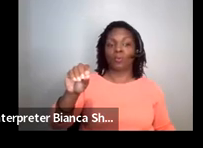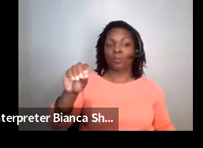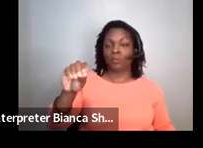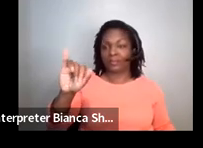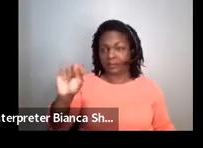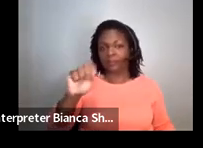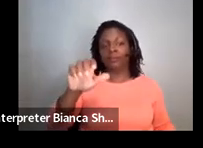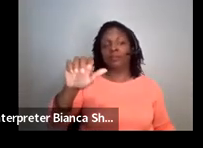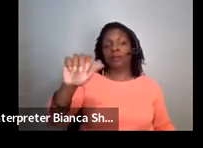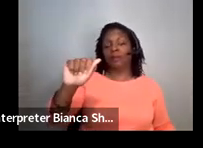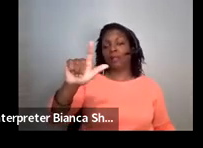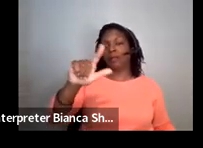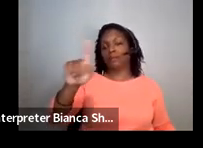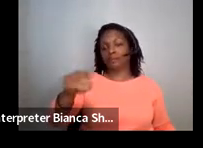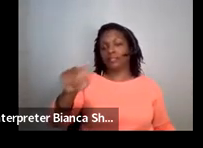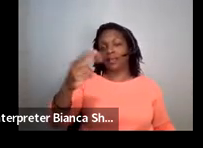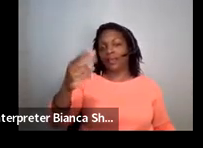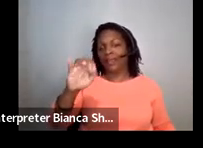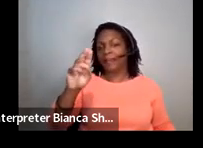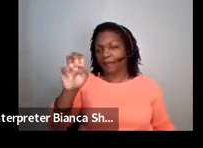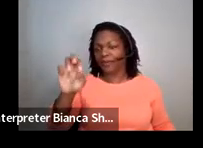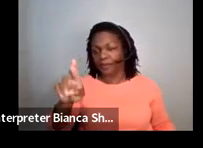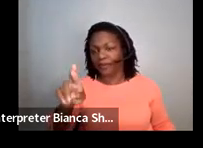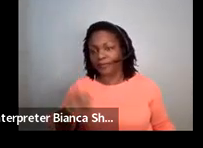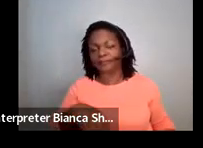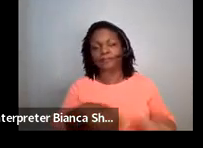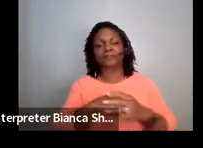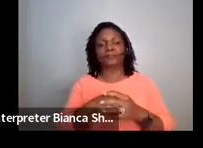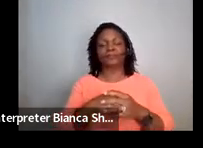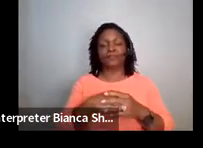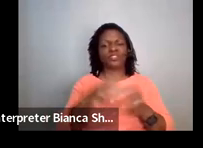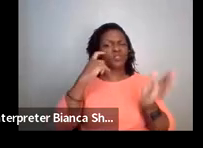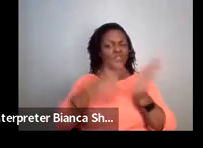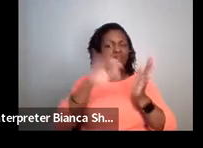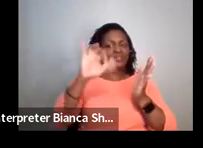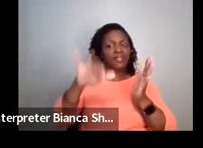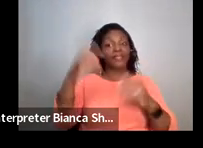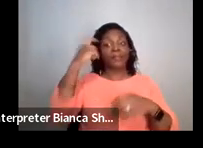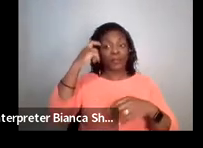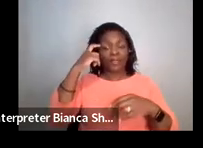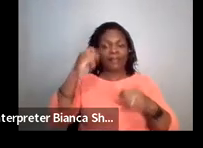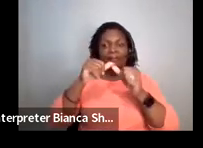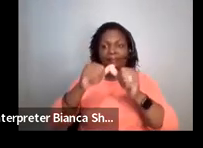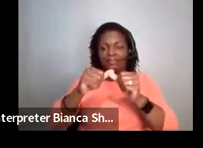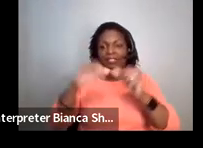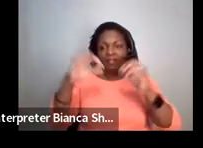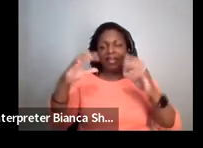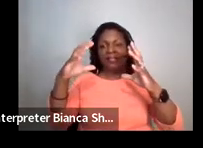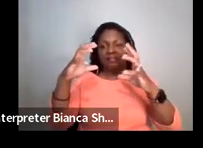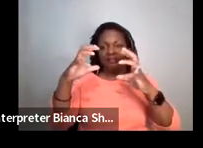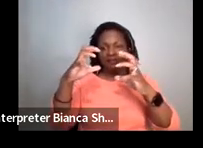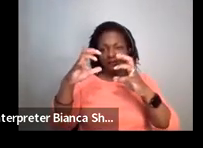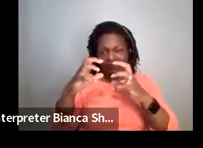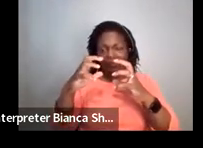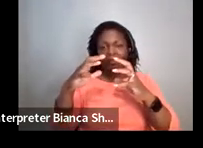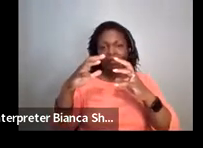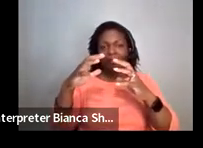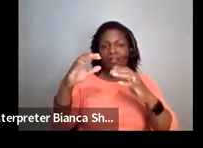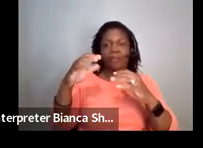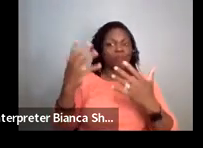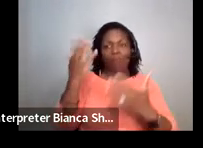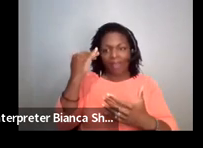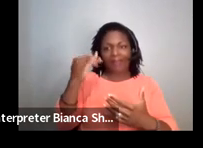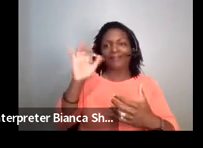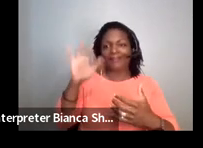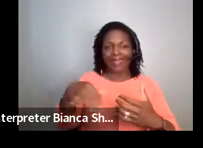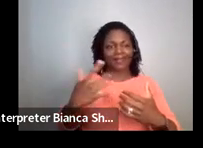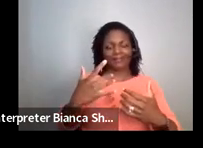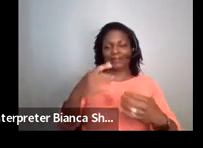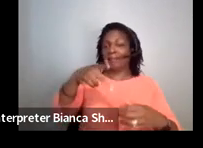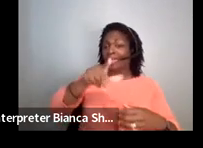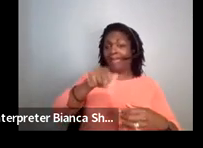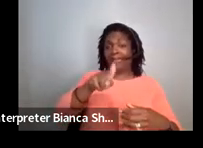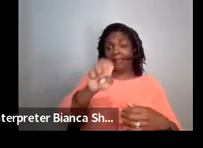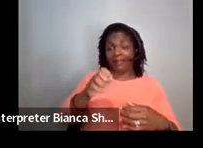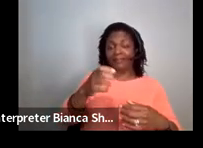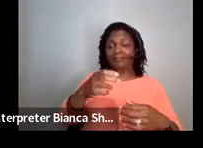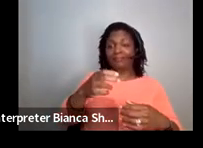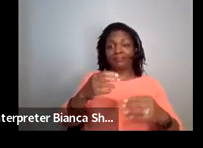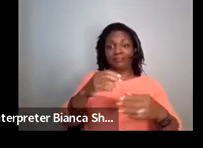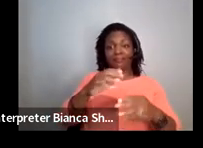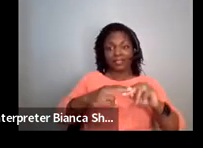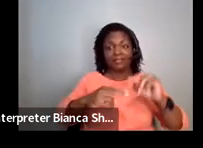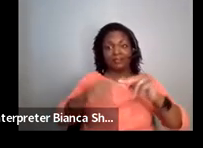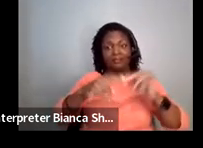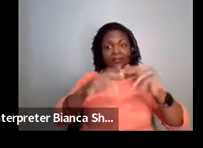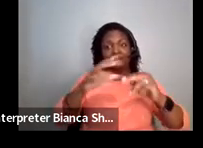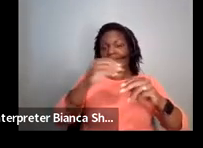But in most dementious as the brain begins to fail, and the cells don't connect correctly that brain begins to shrink, and that person just cannot do even with the best of intentions.